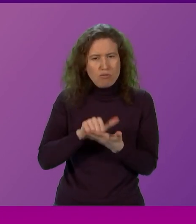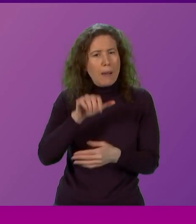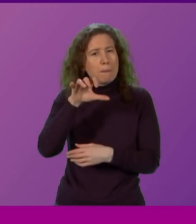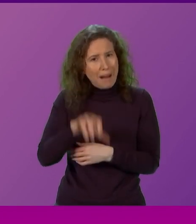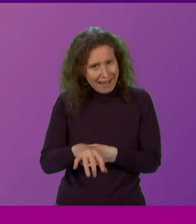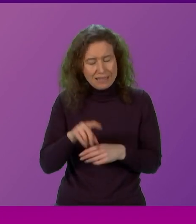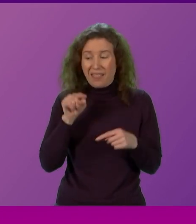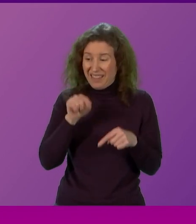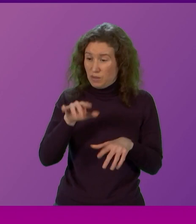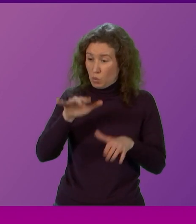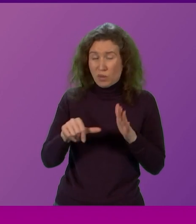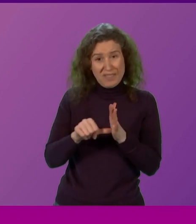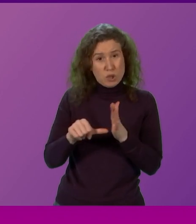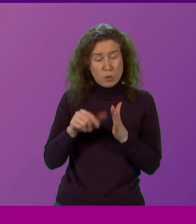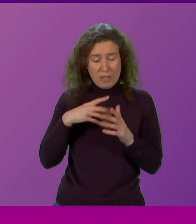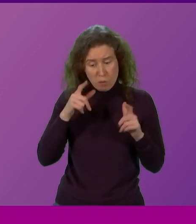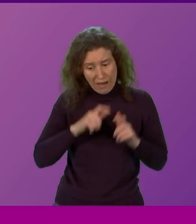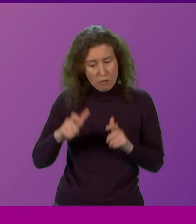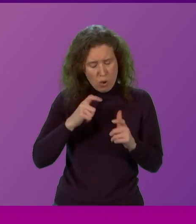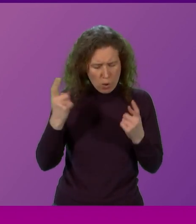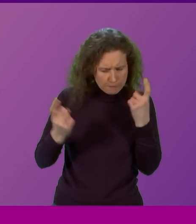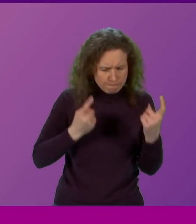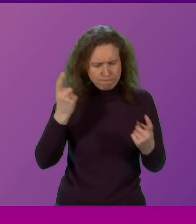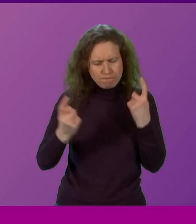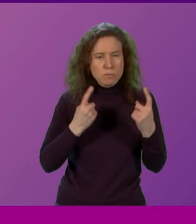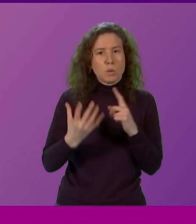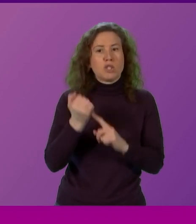best place, we need to continue to grapple with those issues to get the right outcome.